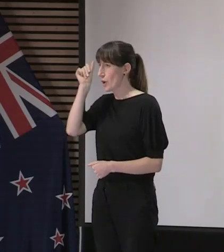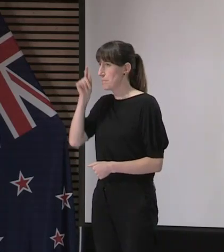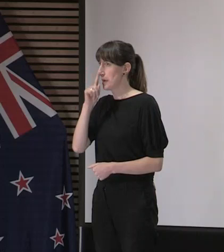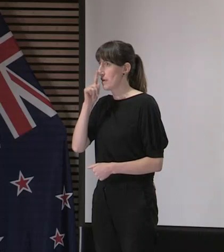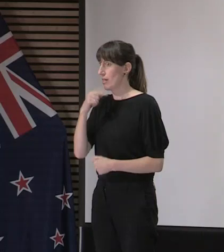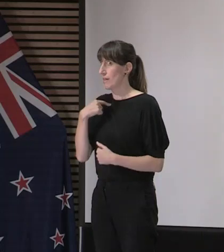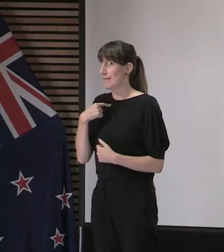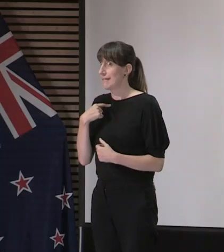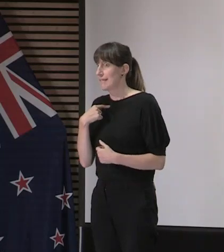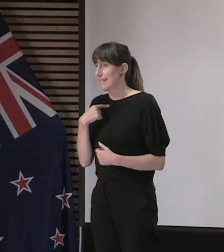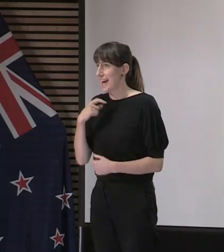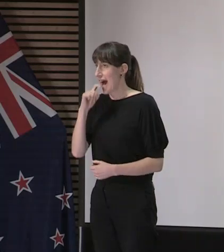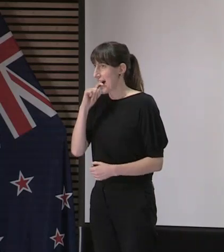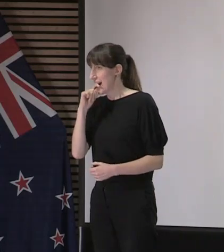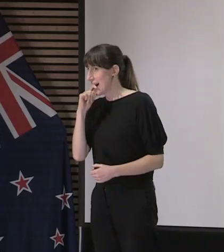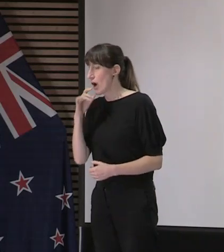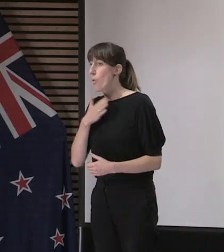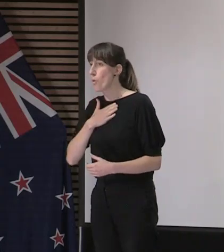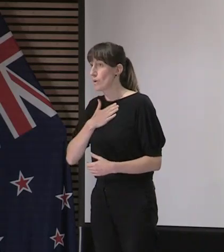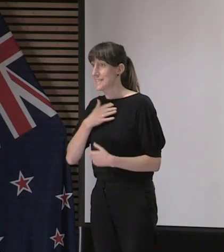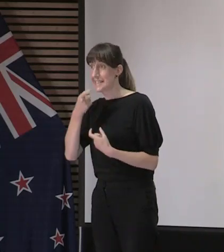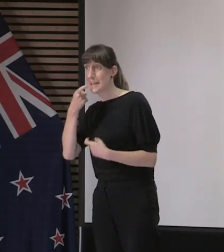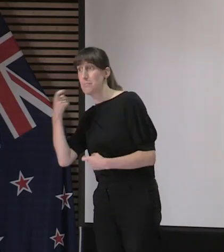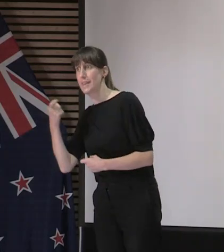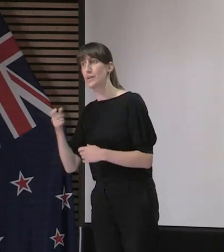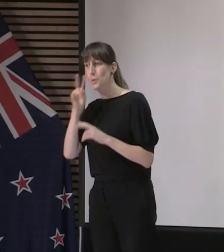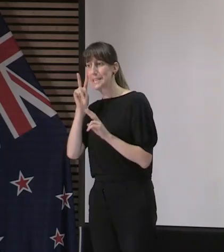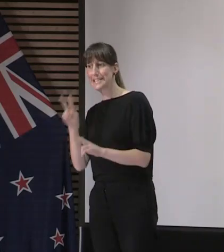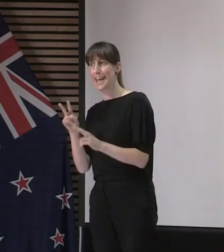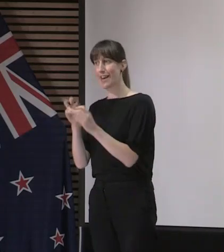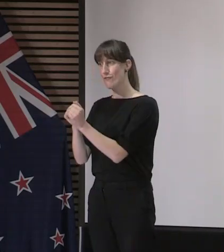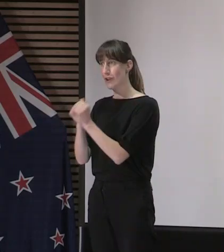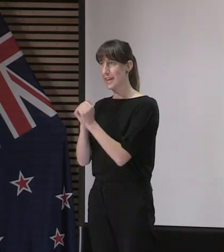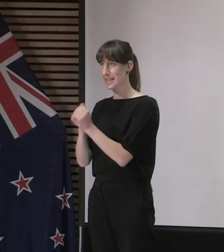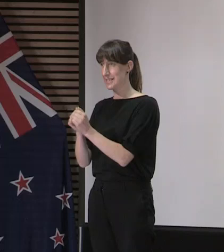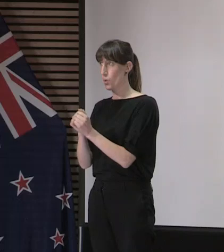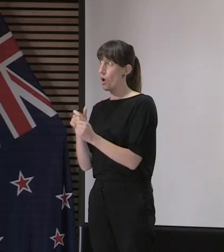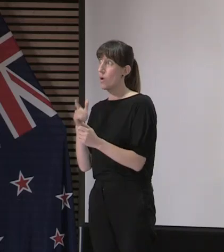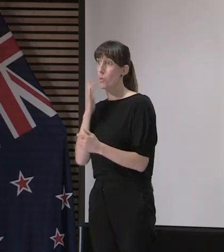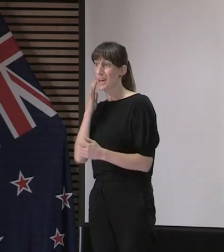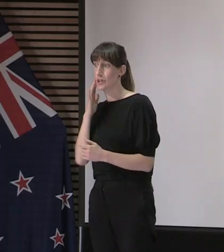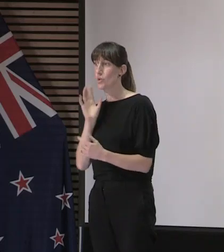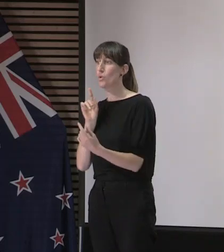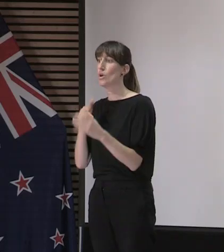and hence the message - you know, there will be a temptation - you see your friends, you haven't seen them